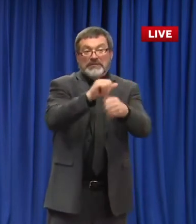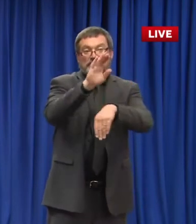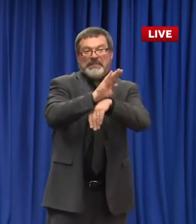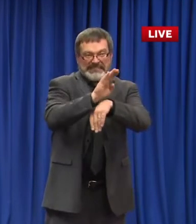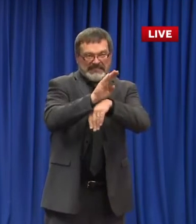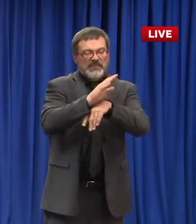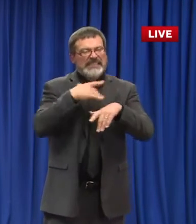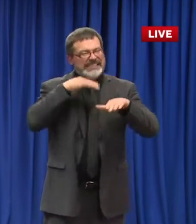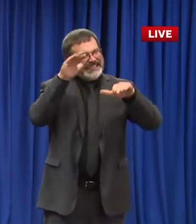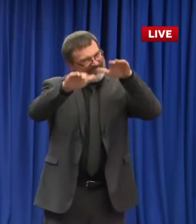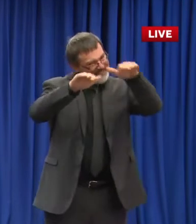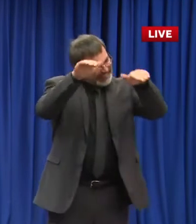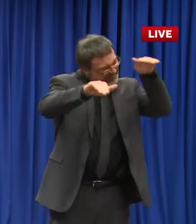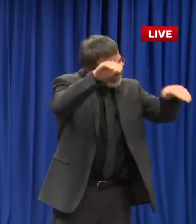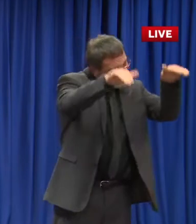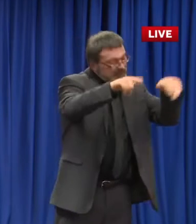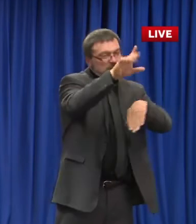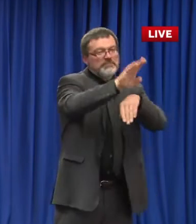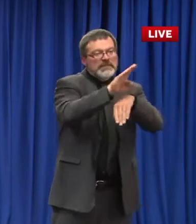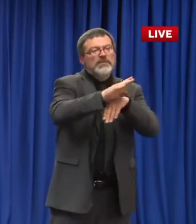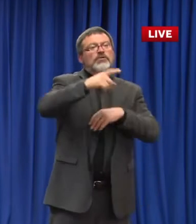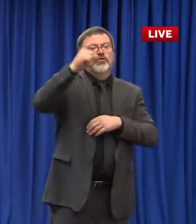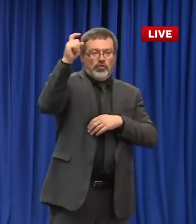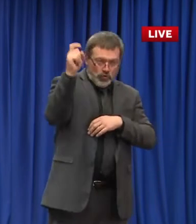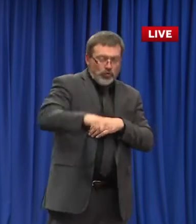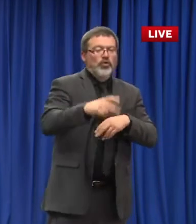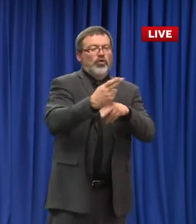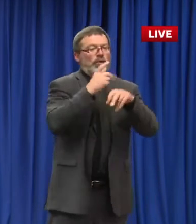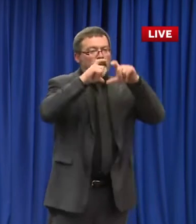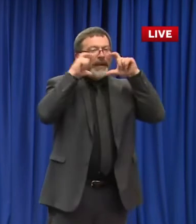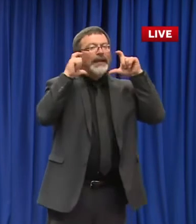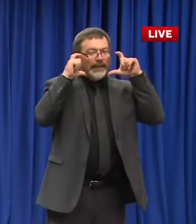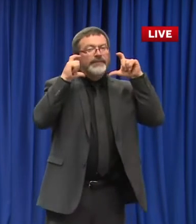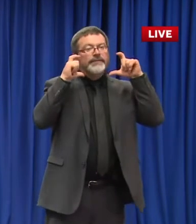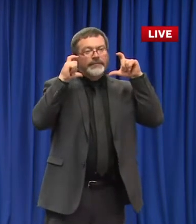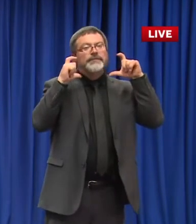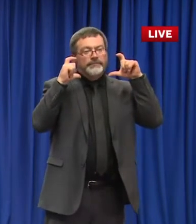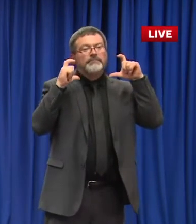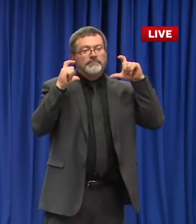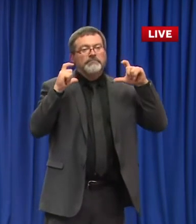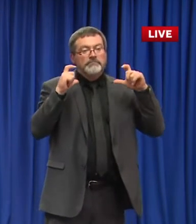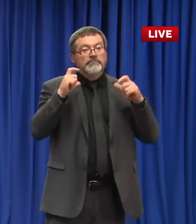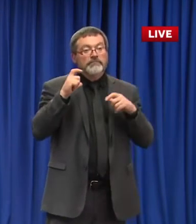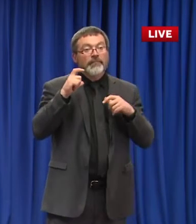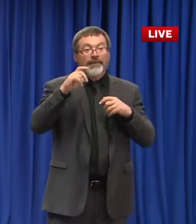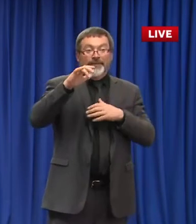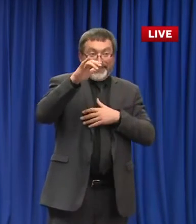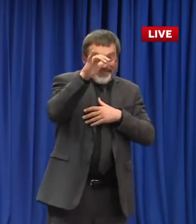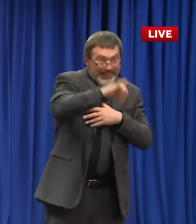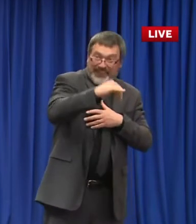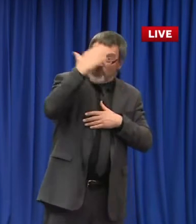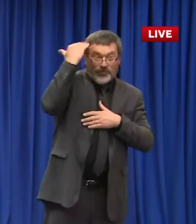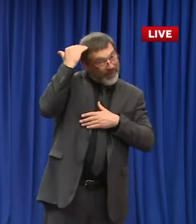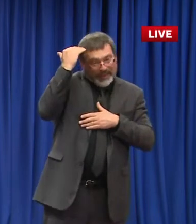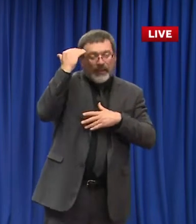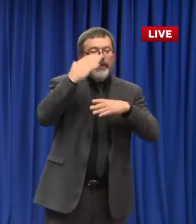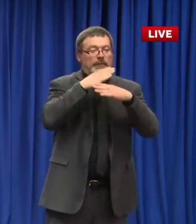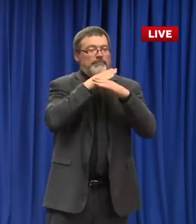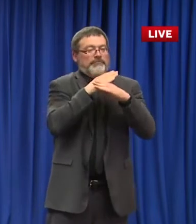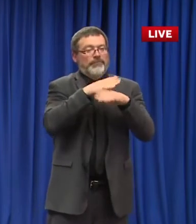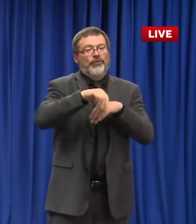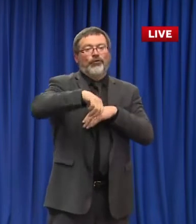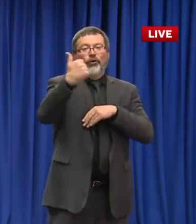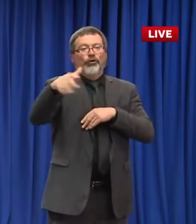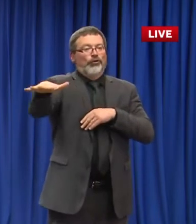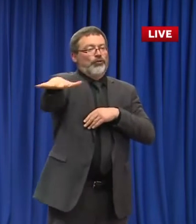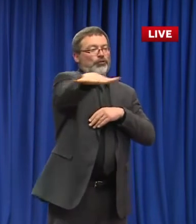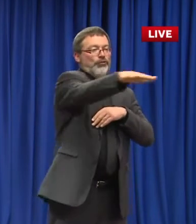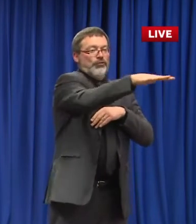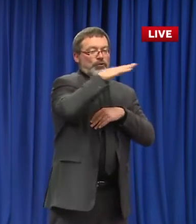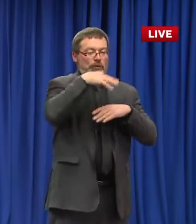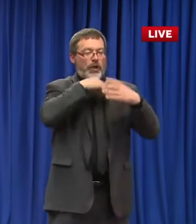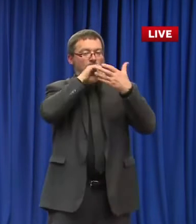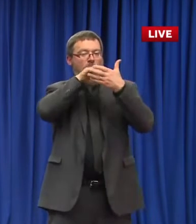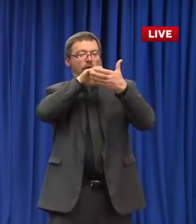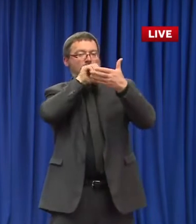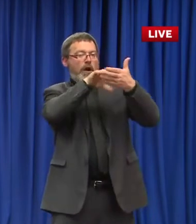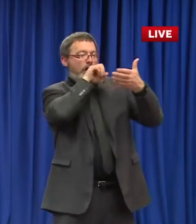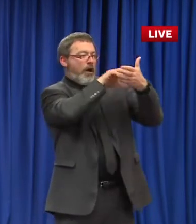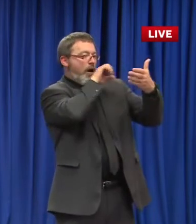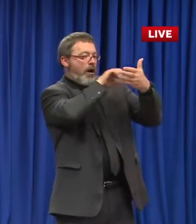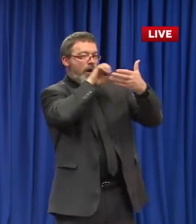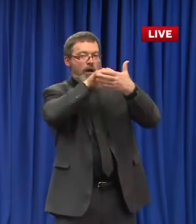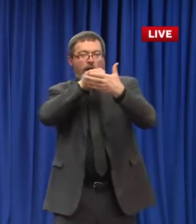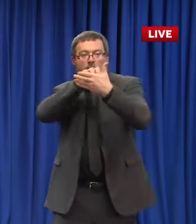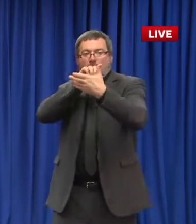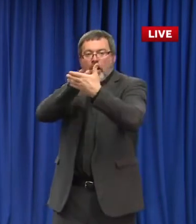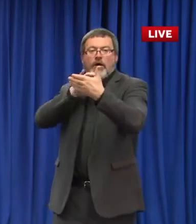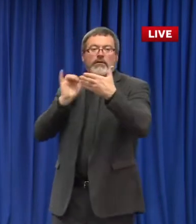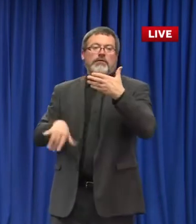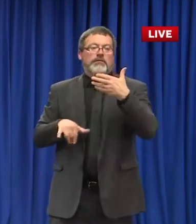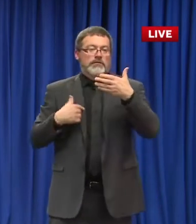THAT IS NOW ONLINE AGAIN A CLOTH FACE MASK OR A CLOTH FACE COVERING IS INTENDED TO PROTECT OTHER PEOPLE SURROUNDING THE PERSON WEARING THE CLOTH FACE MASK TO PREVENT TRANSMISSION AND